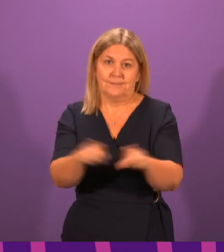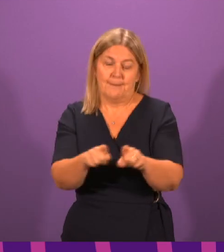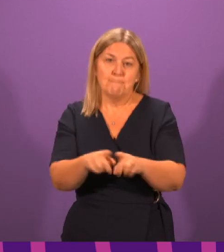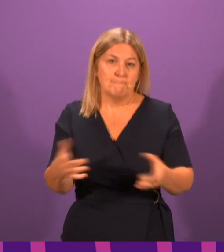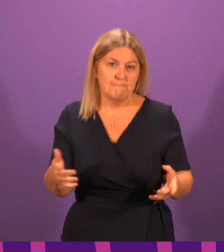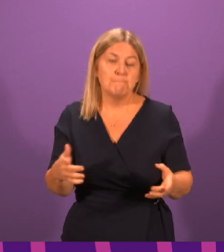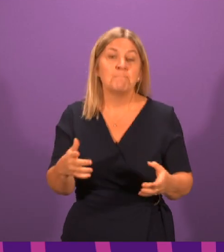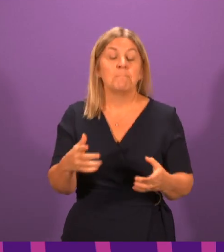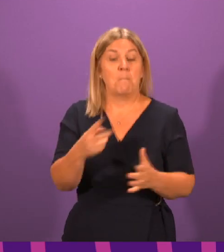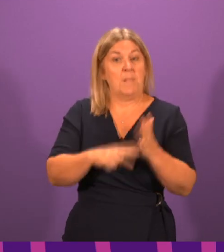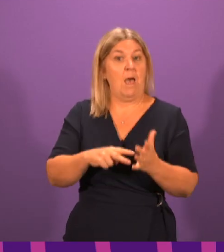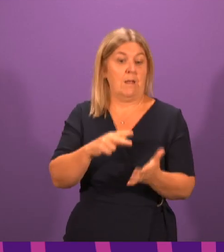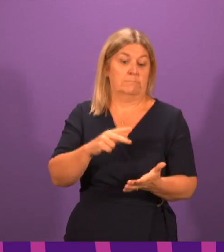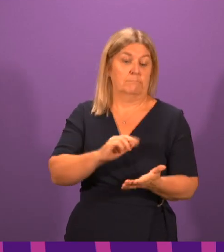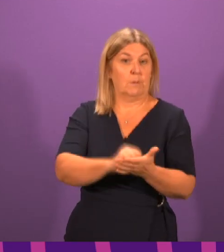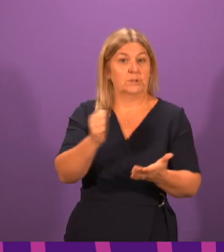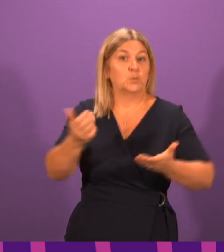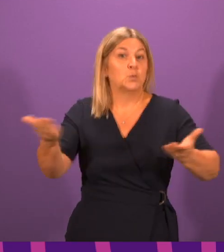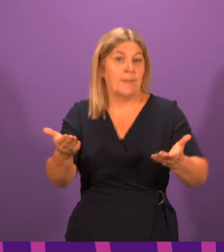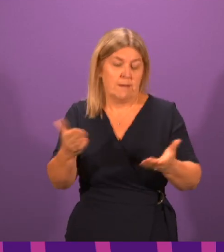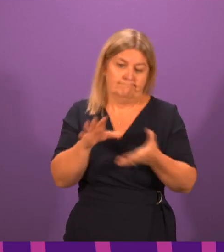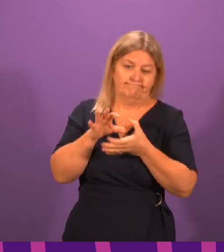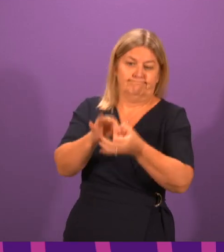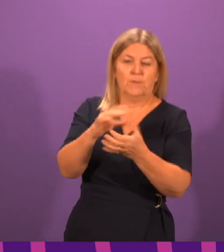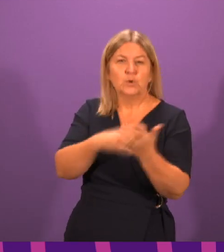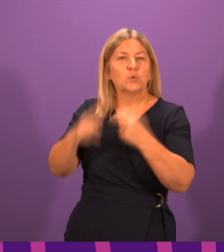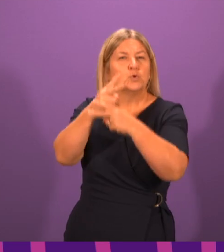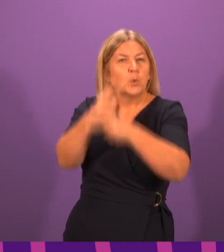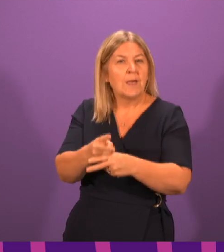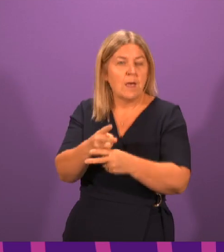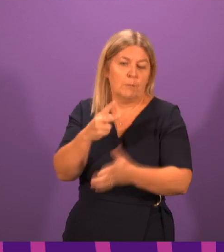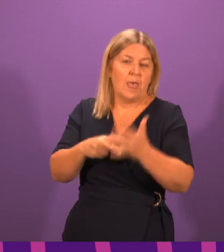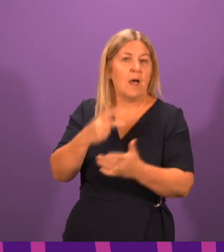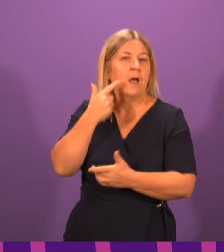The plan published today is directly linked to the social care plan that I will publish next week.